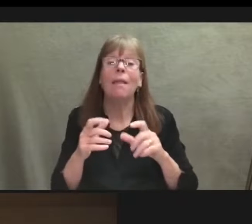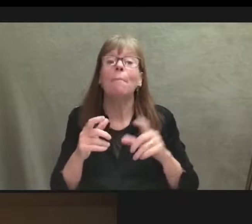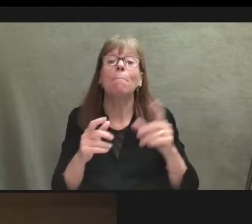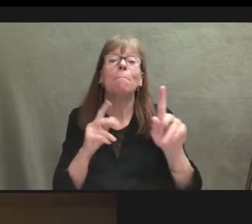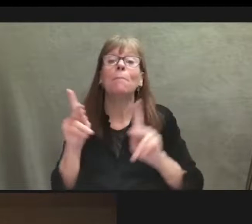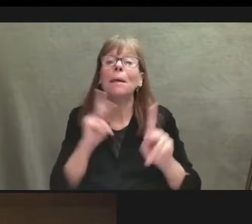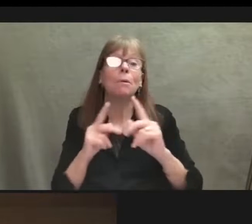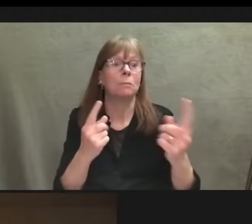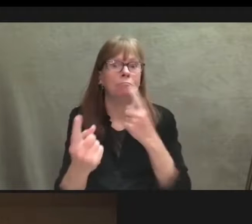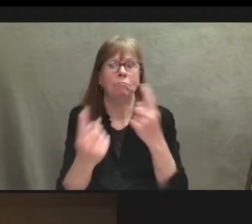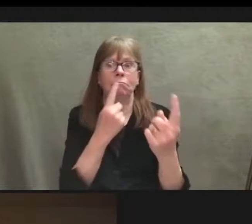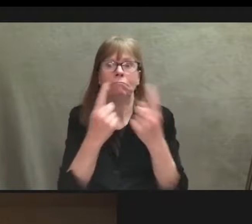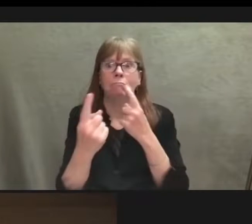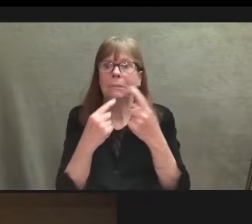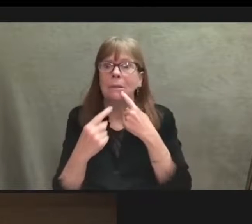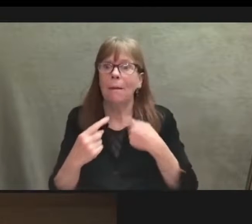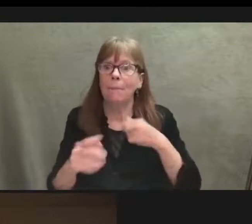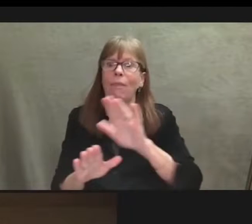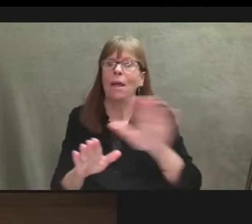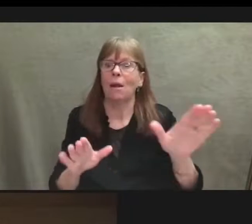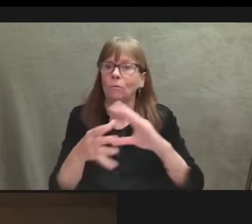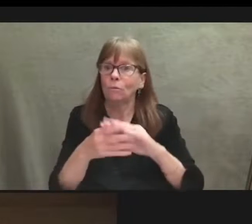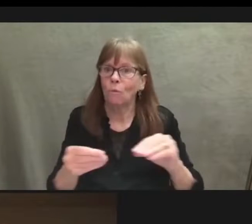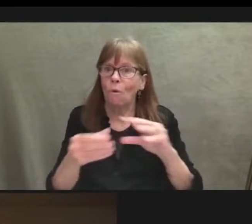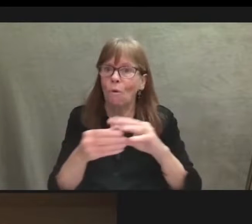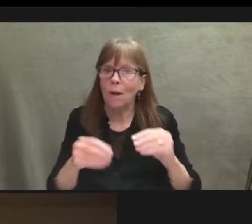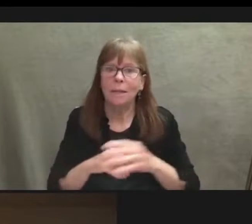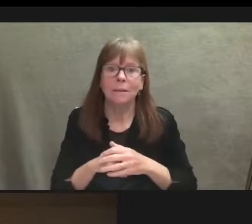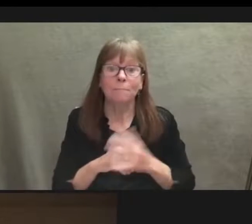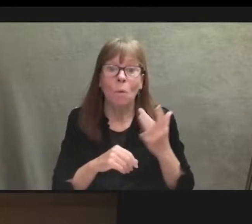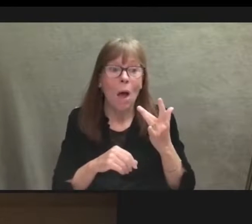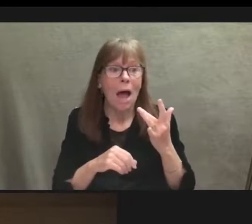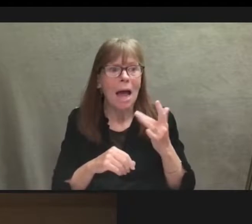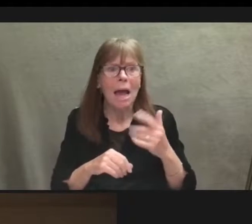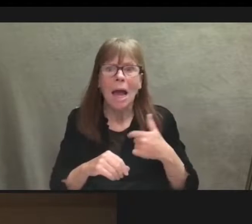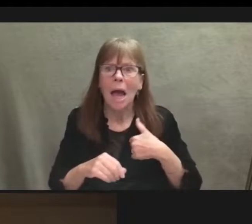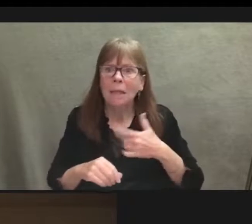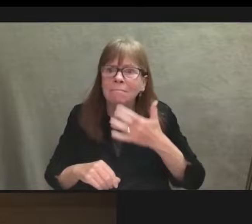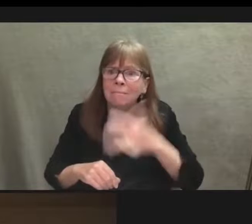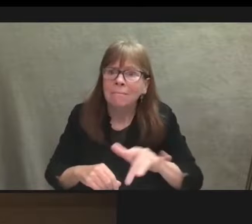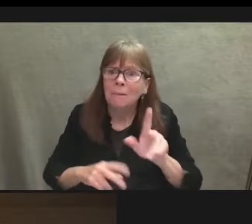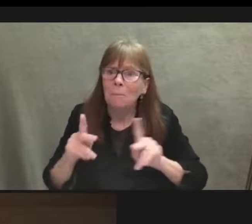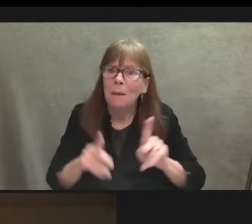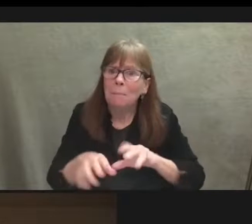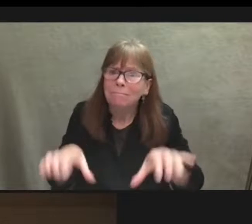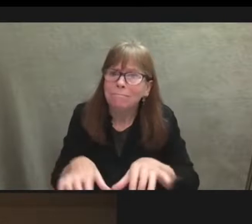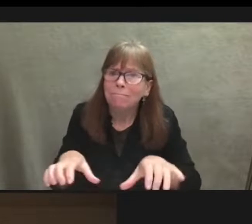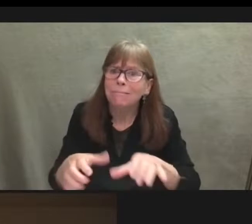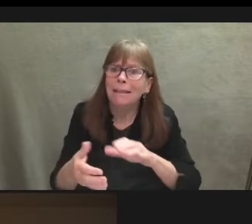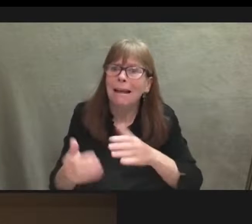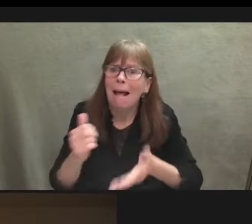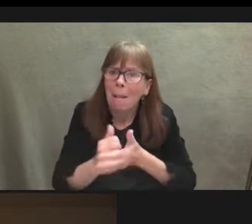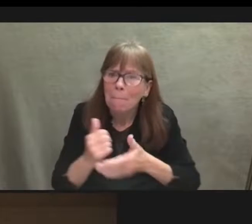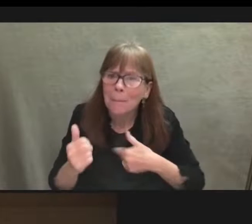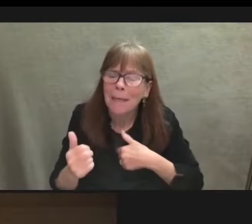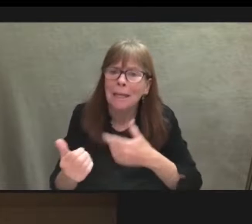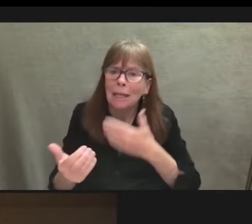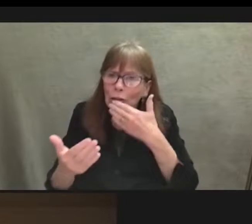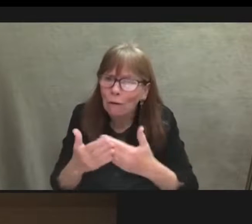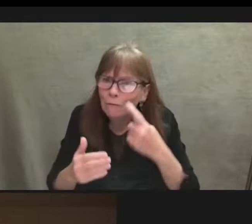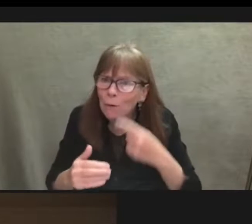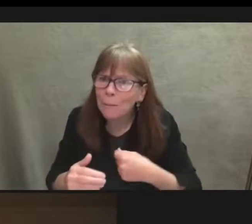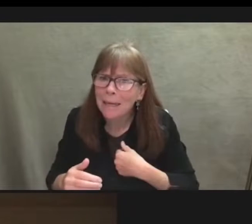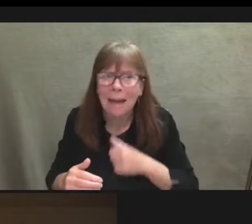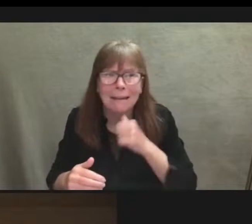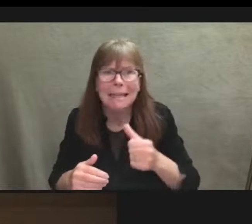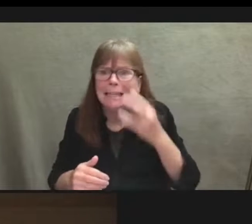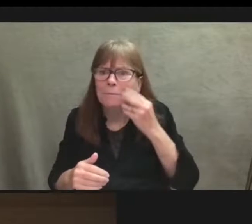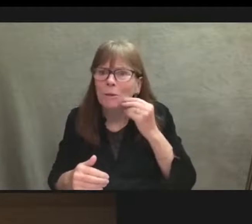Because, I had been treated so well. So that was really—it really forced me to look inward